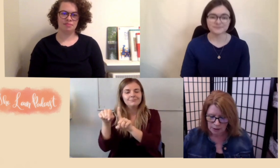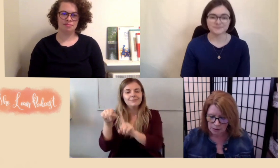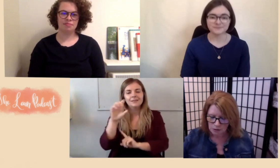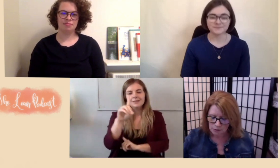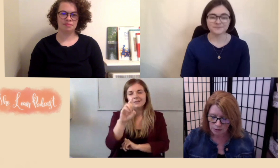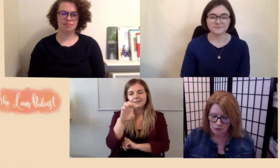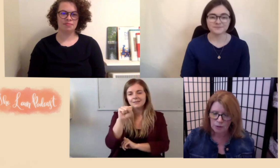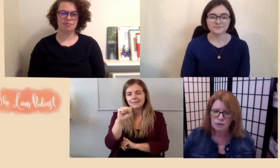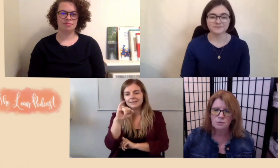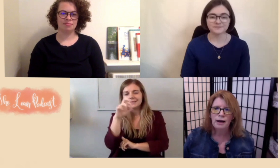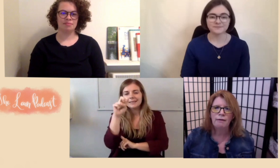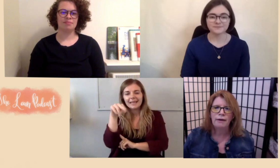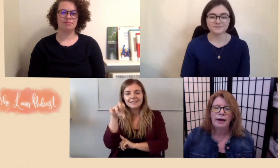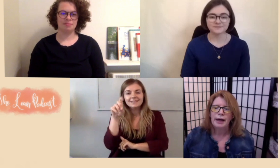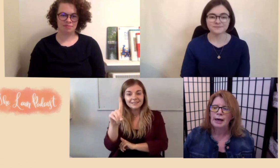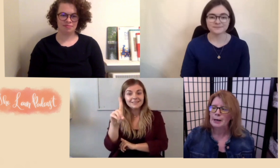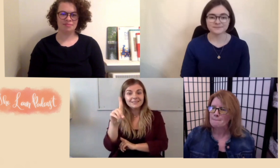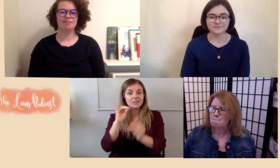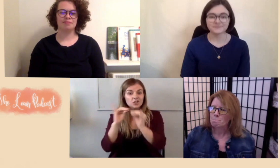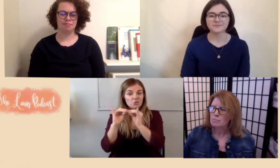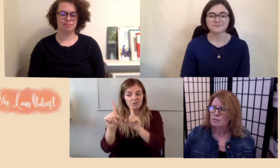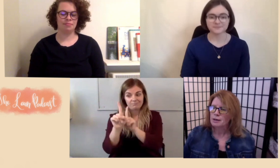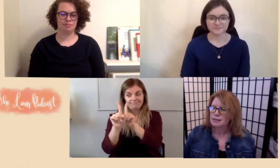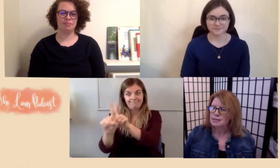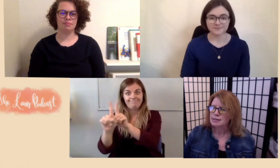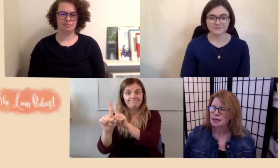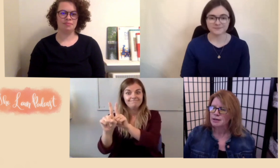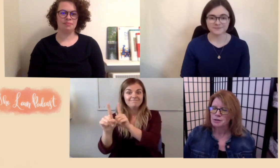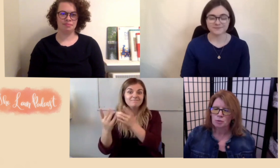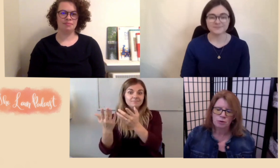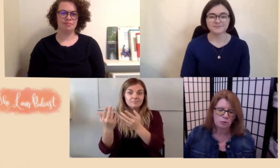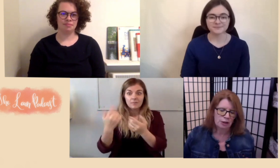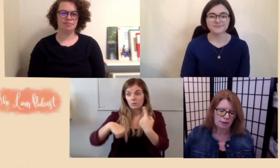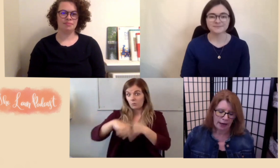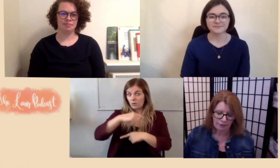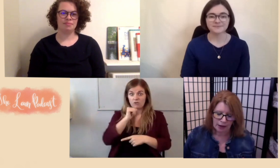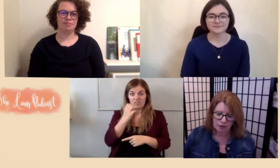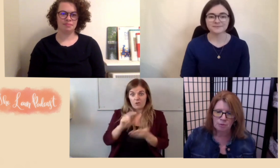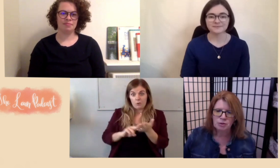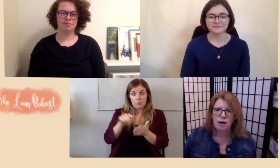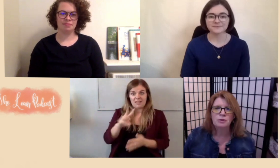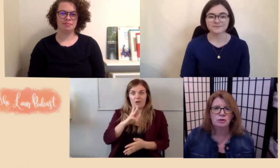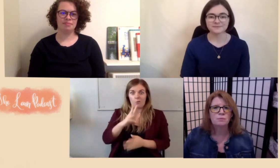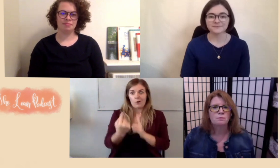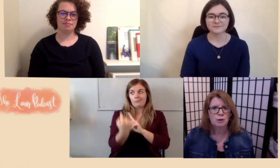But designated interpreters, we didn't have that term. I was just mostly working with deaf professionals